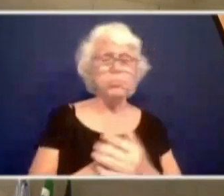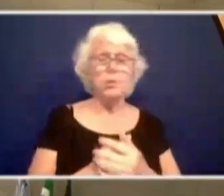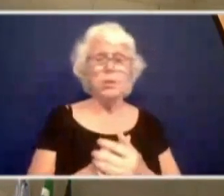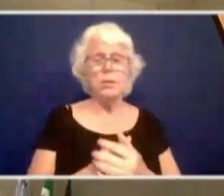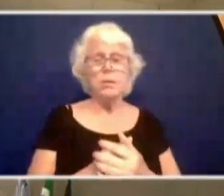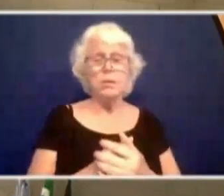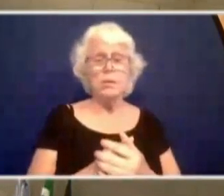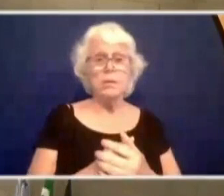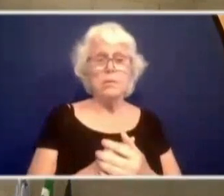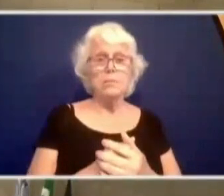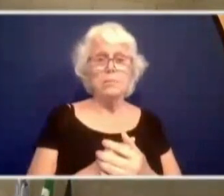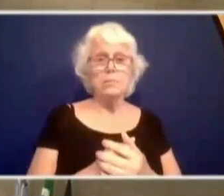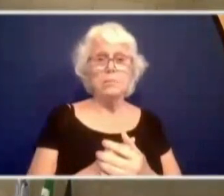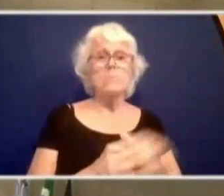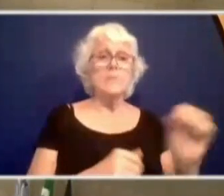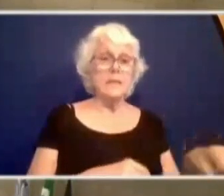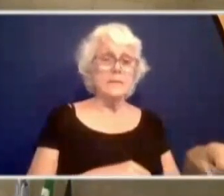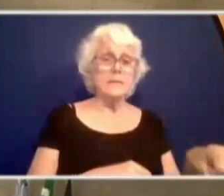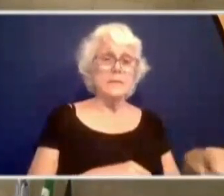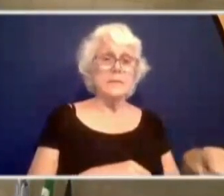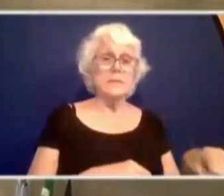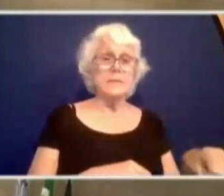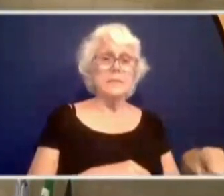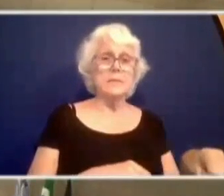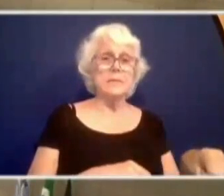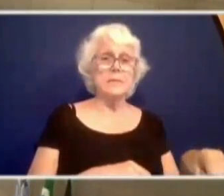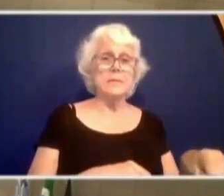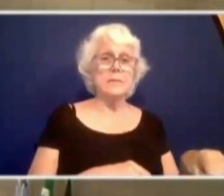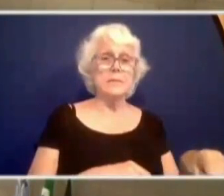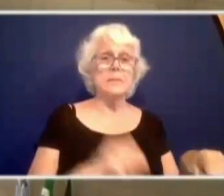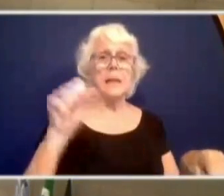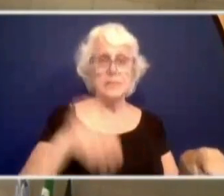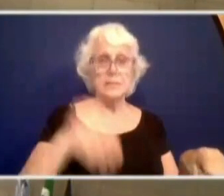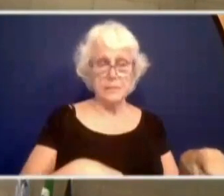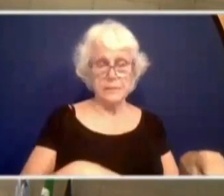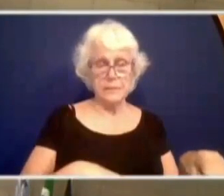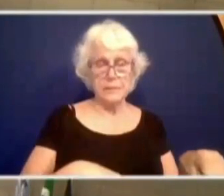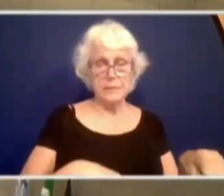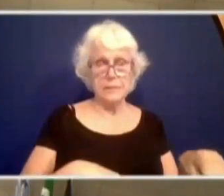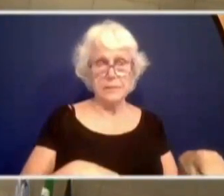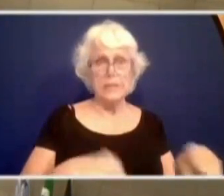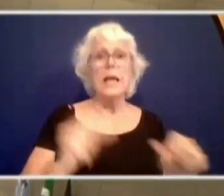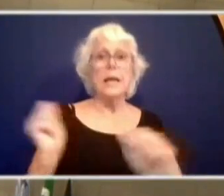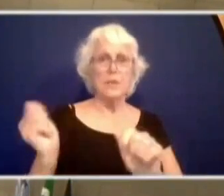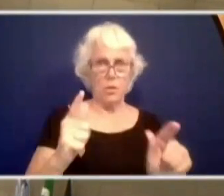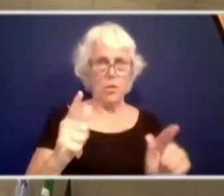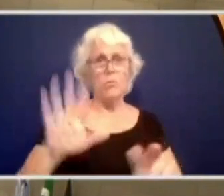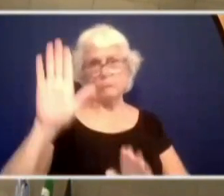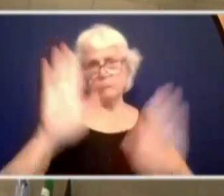Yes. Yes, yes. Uh, Madam clerk is unanimous motion carries. Uh,